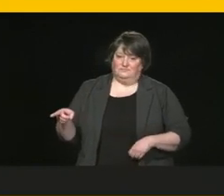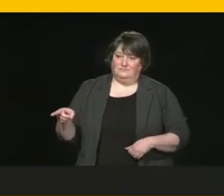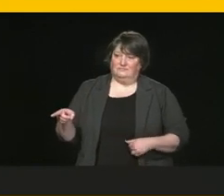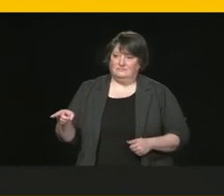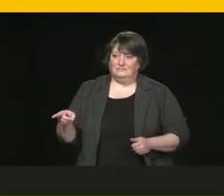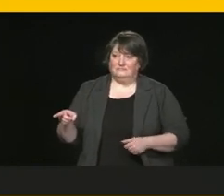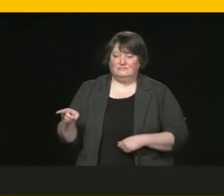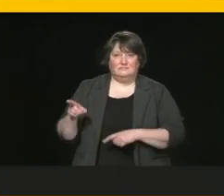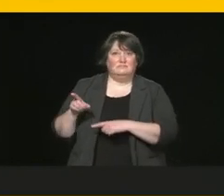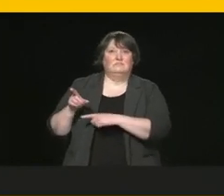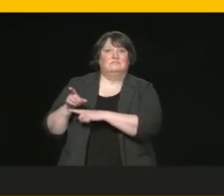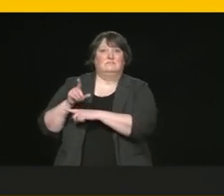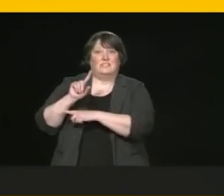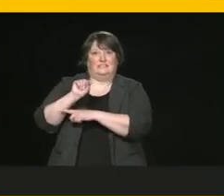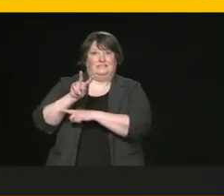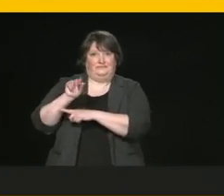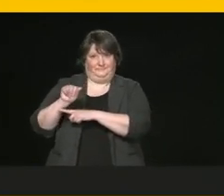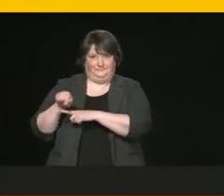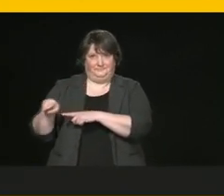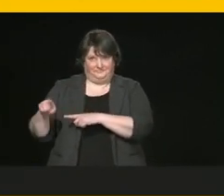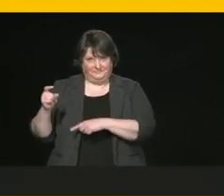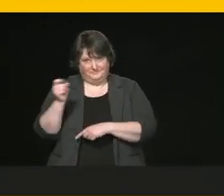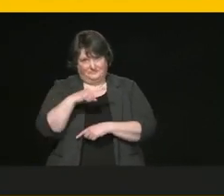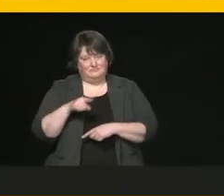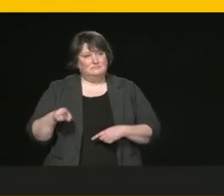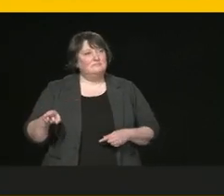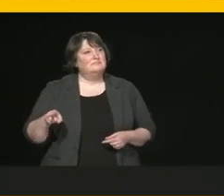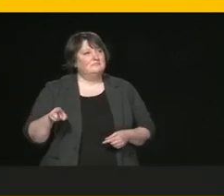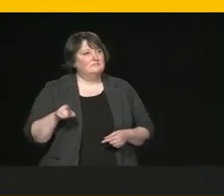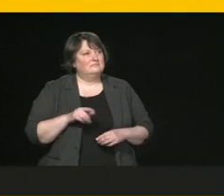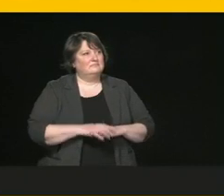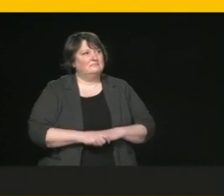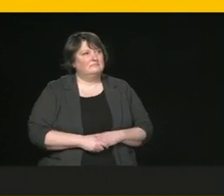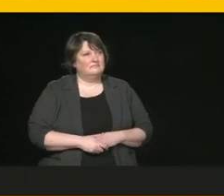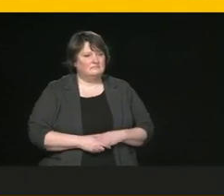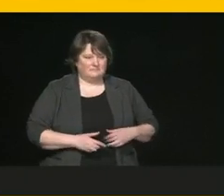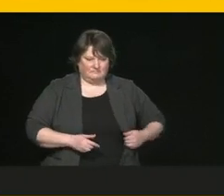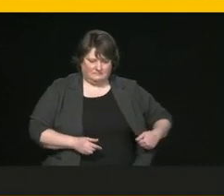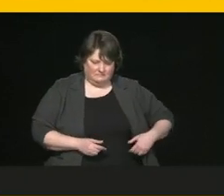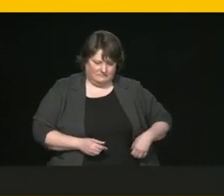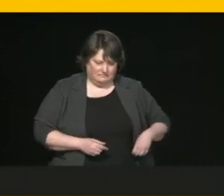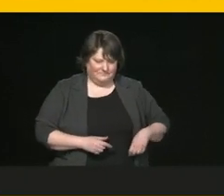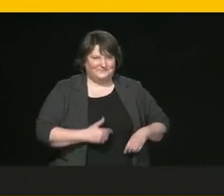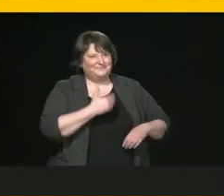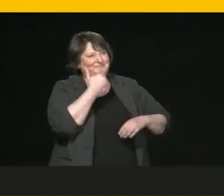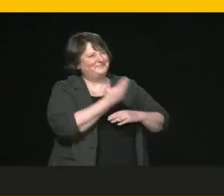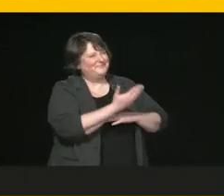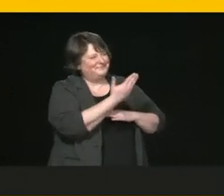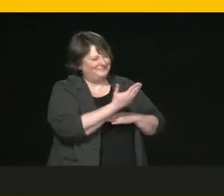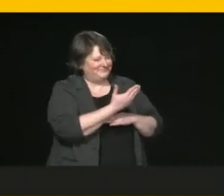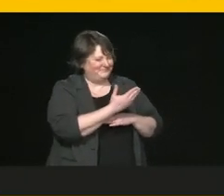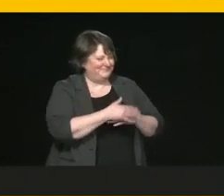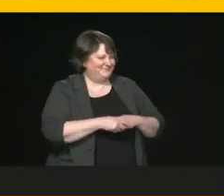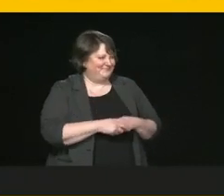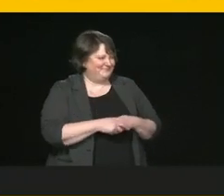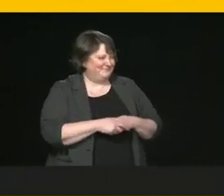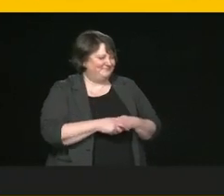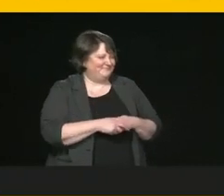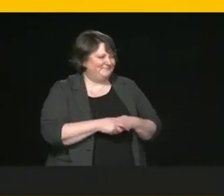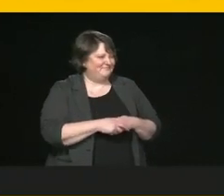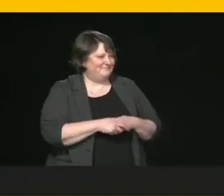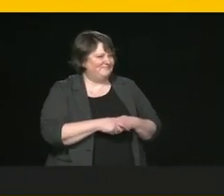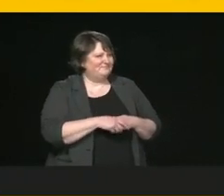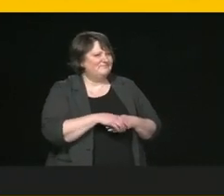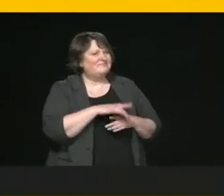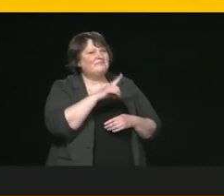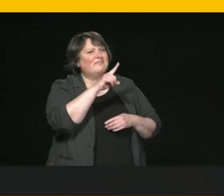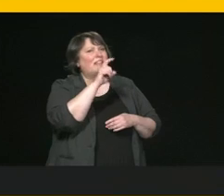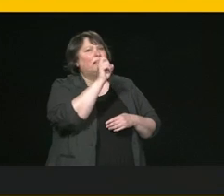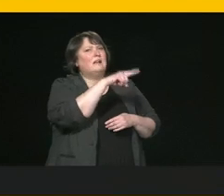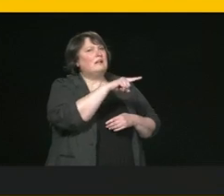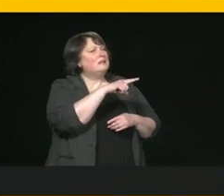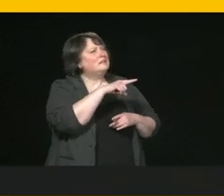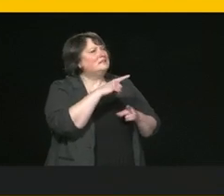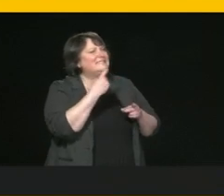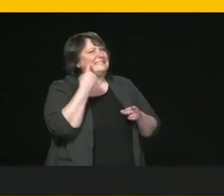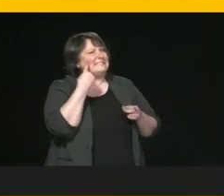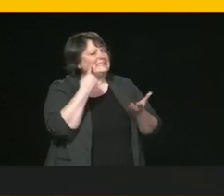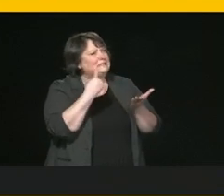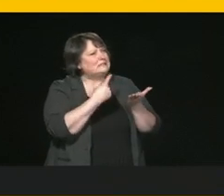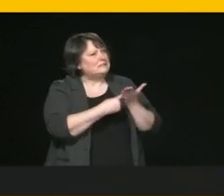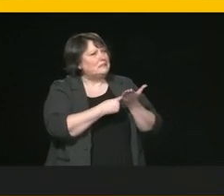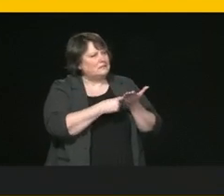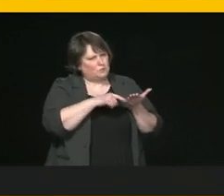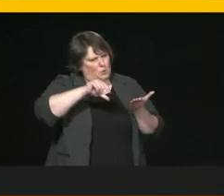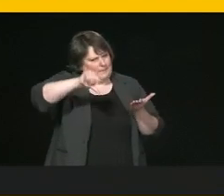[SPEAKING FRENCH].